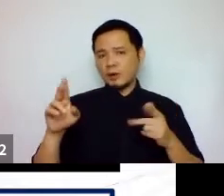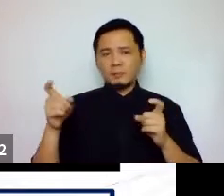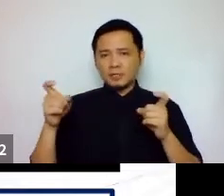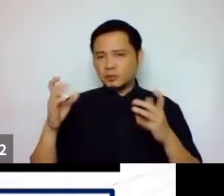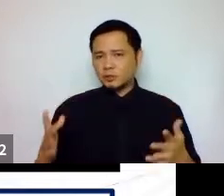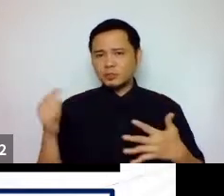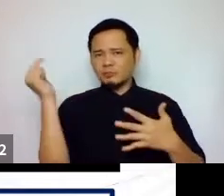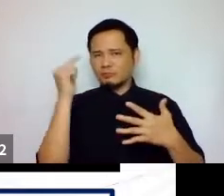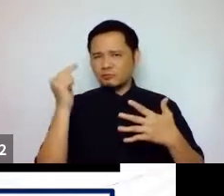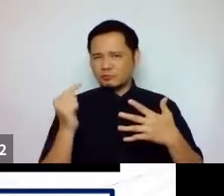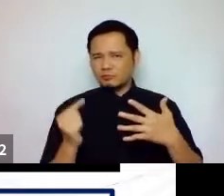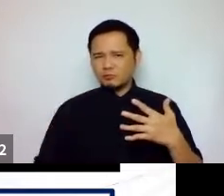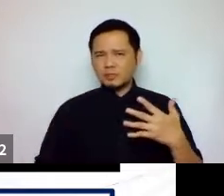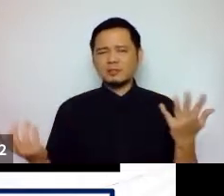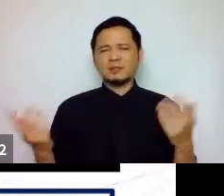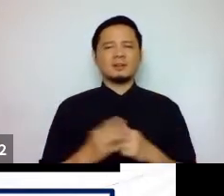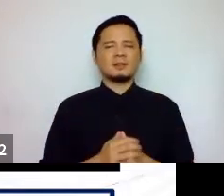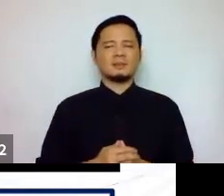Those are our different partners.